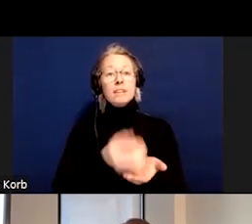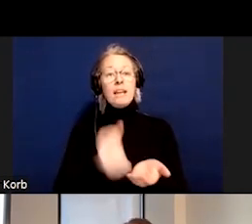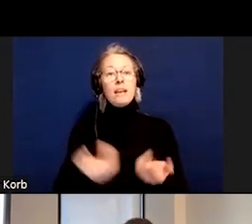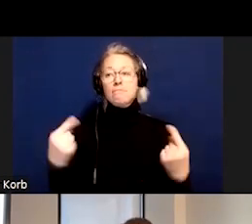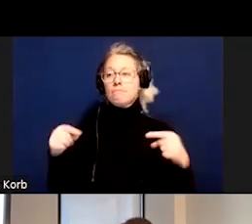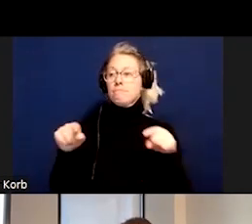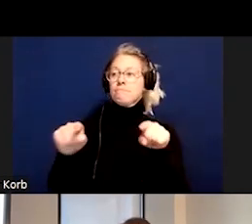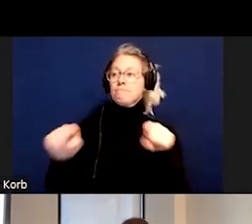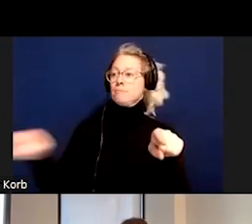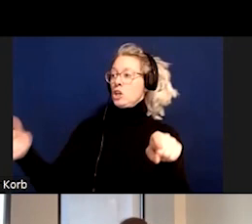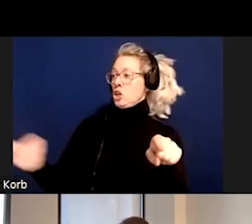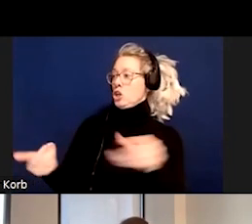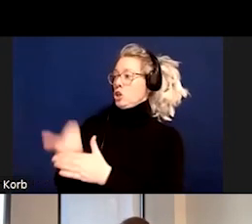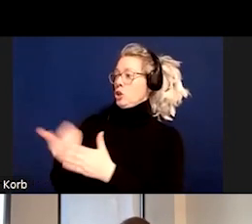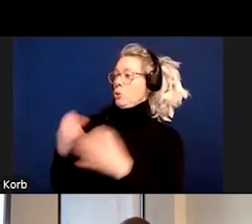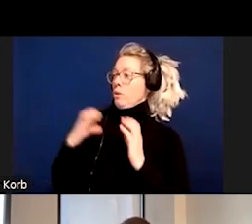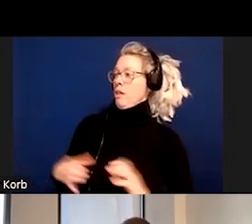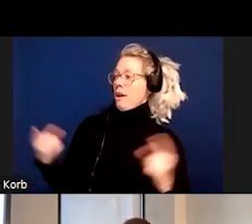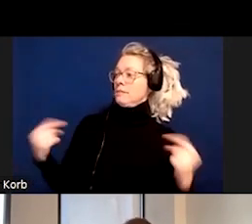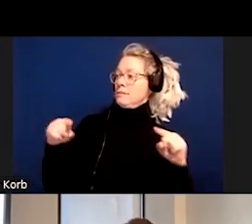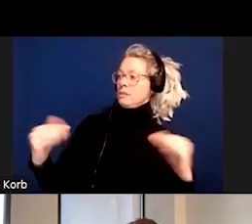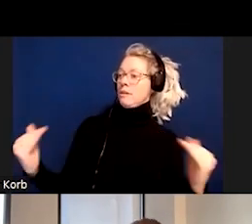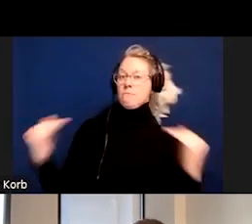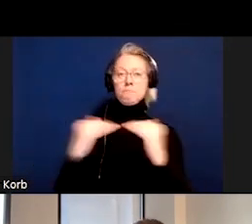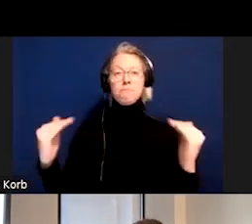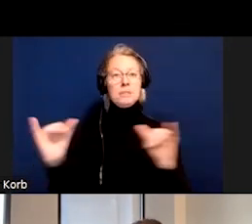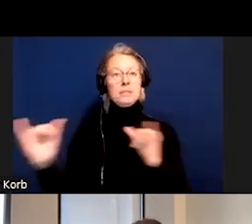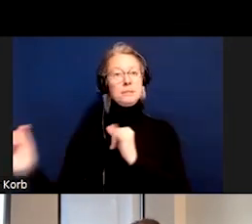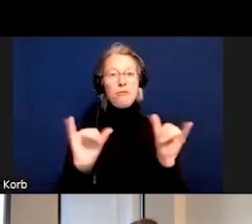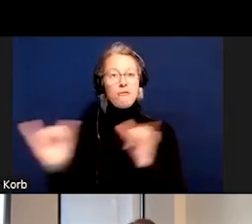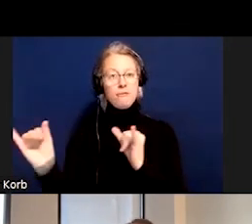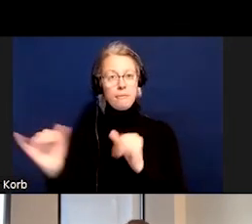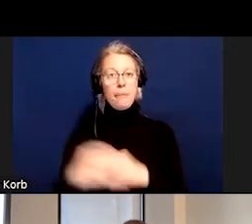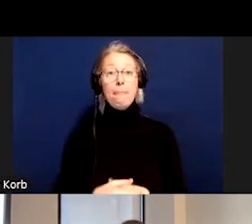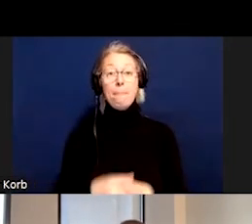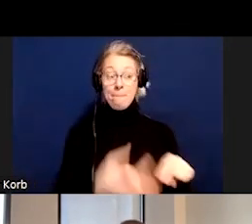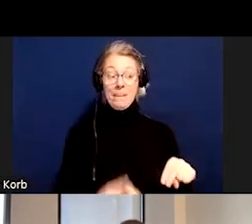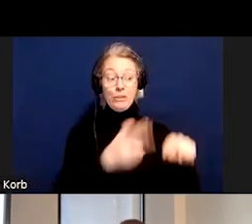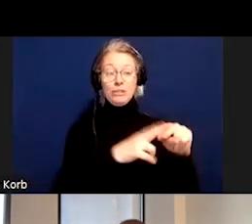new clients are being onboarded at. These increases are intended to recognize the impact